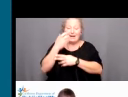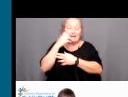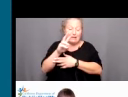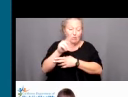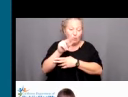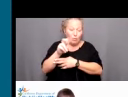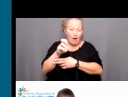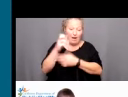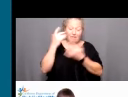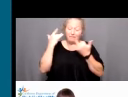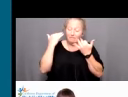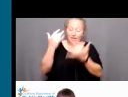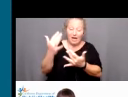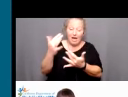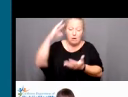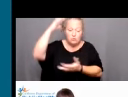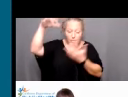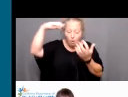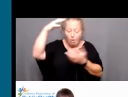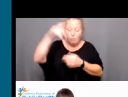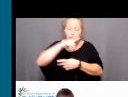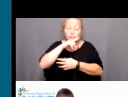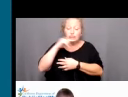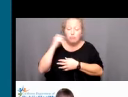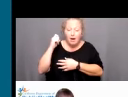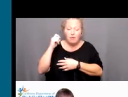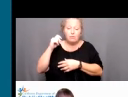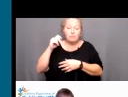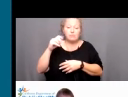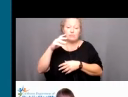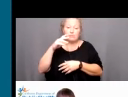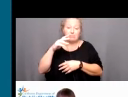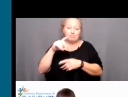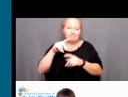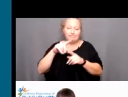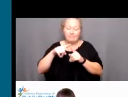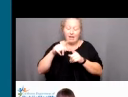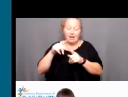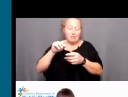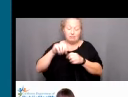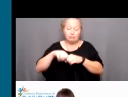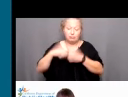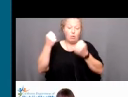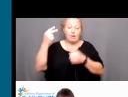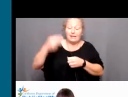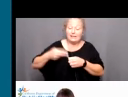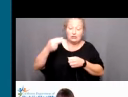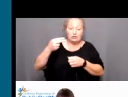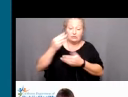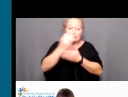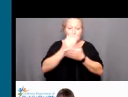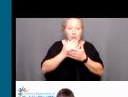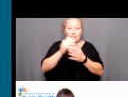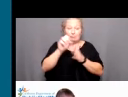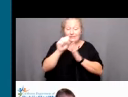waves devastating wildfires, severe drought conditions that swung into